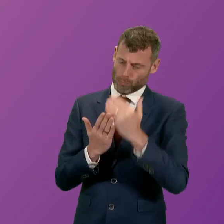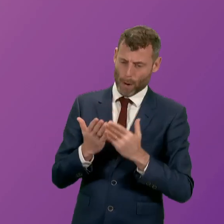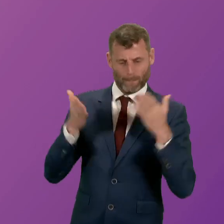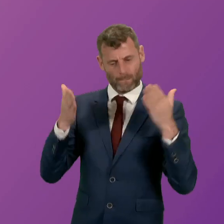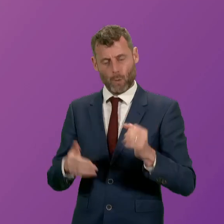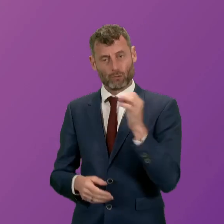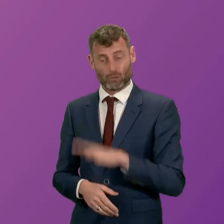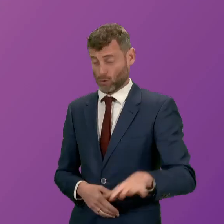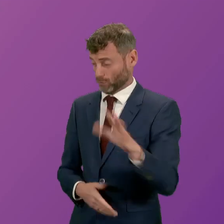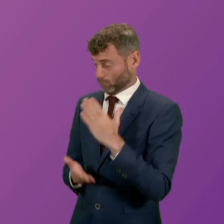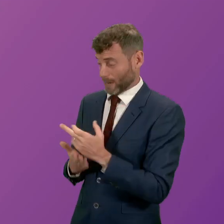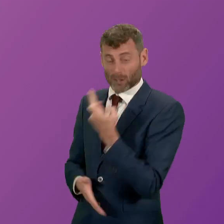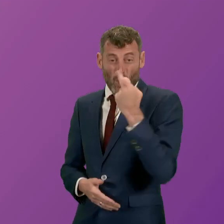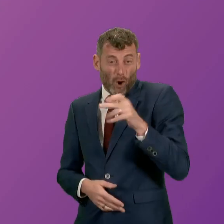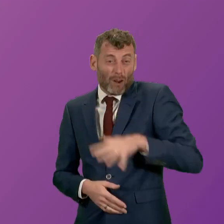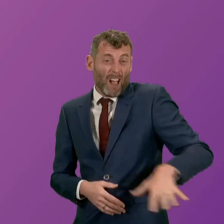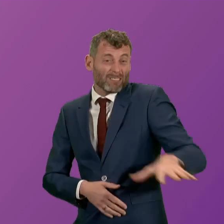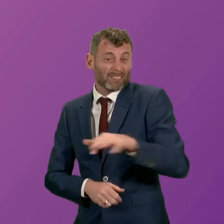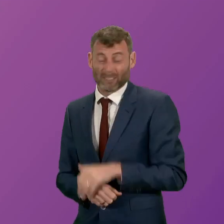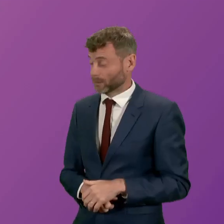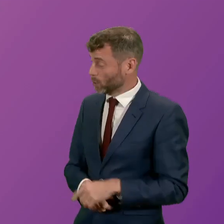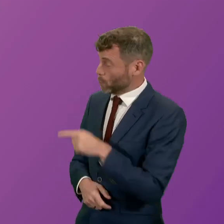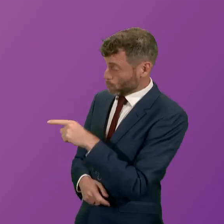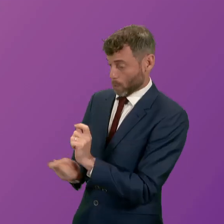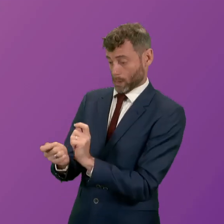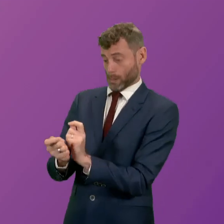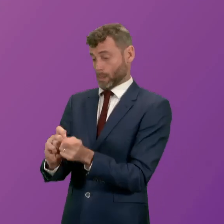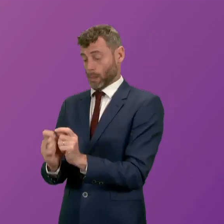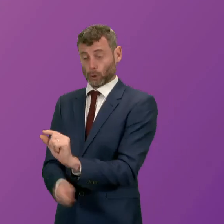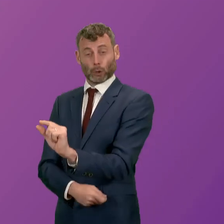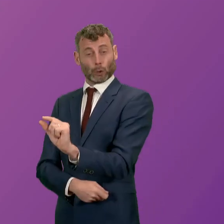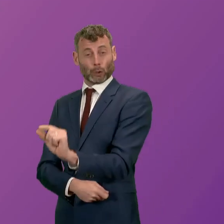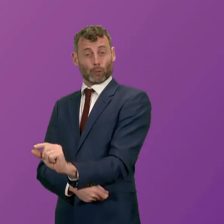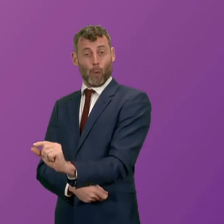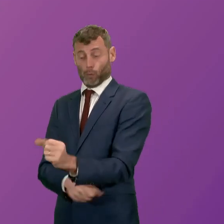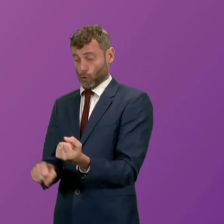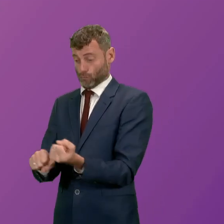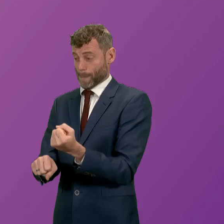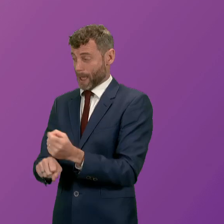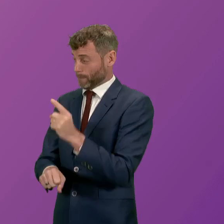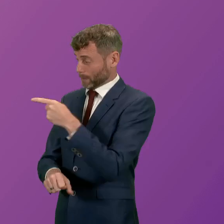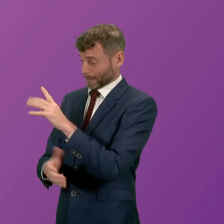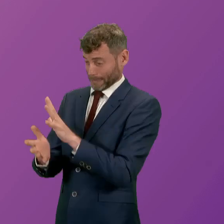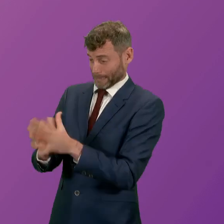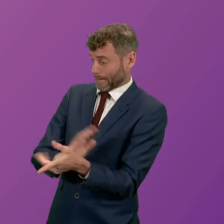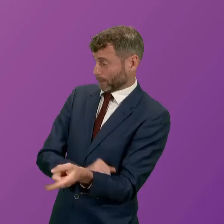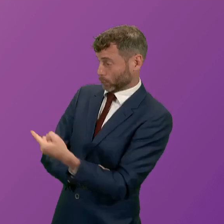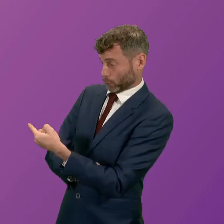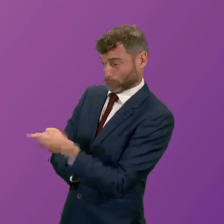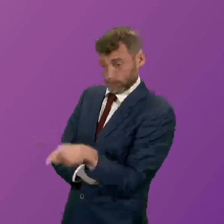ambition just to undo a small amount of the damage that was inflicted by John Swinney?